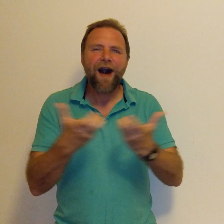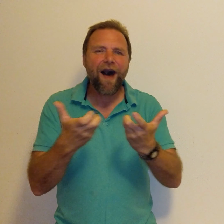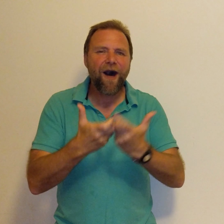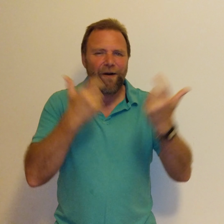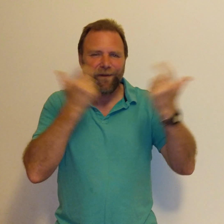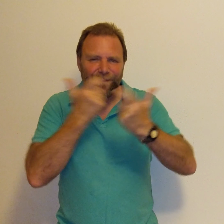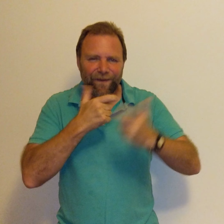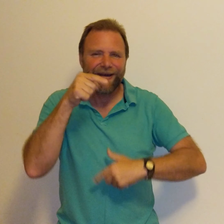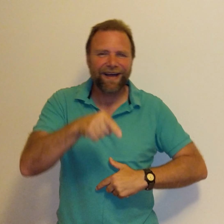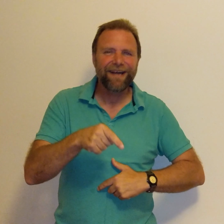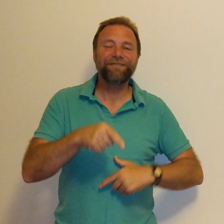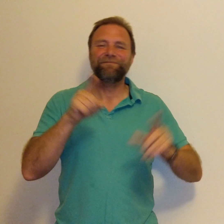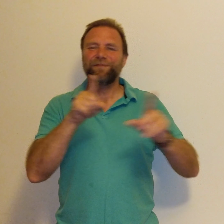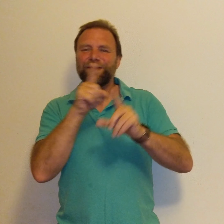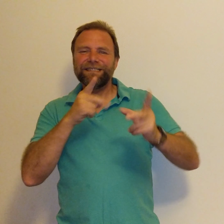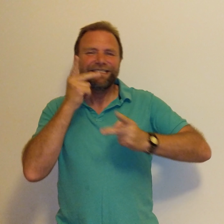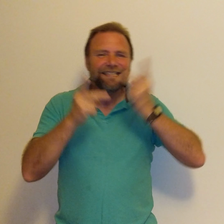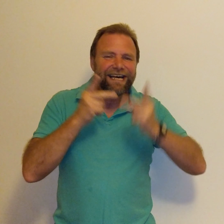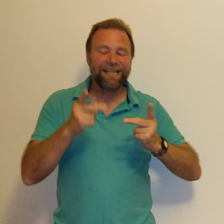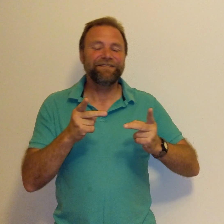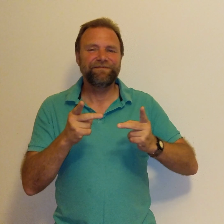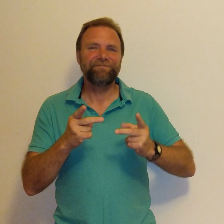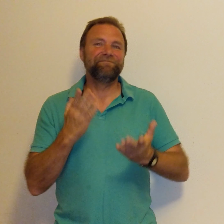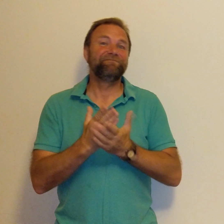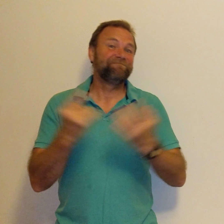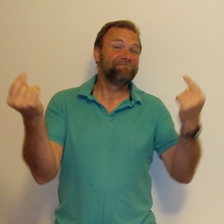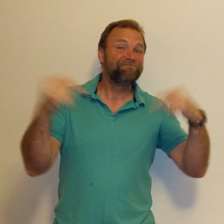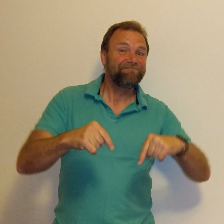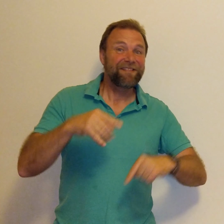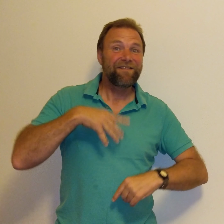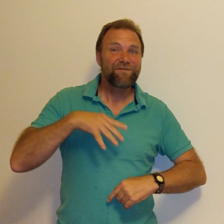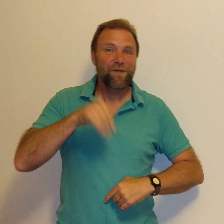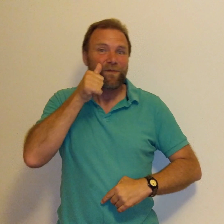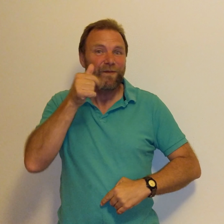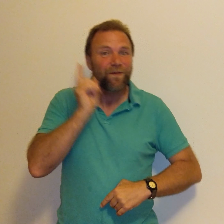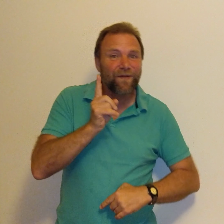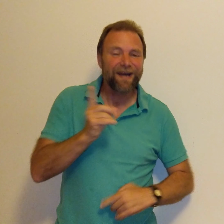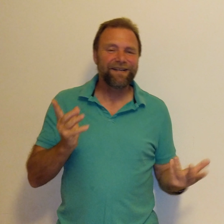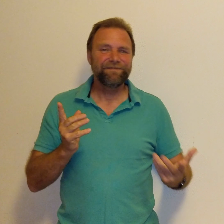It's funny, it's musical. Come and have a look!